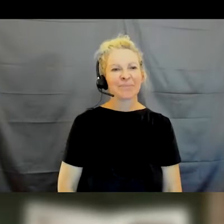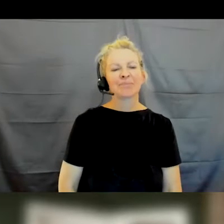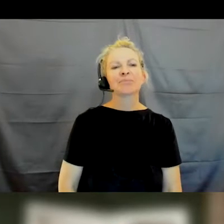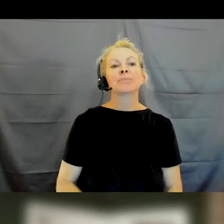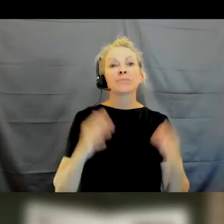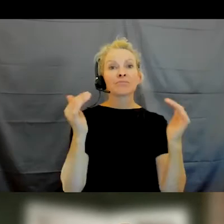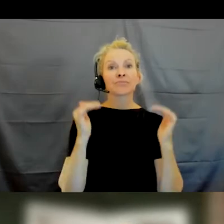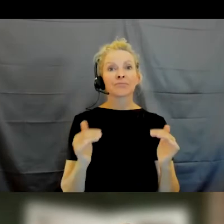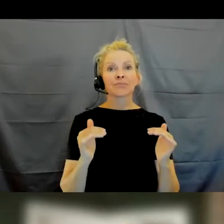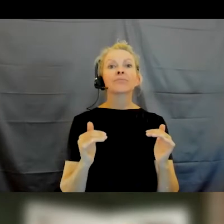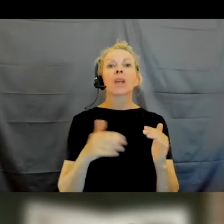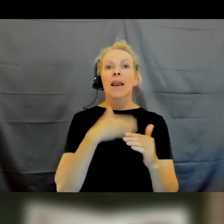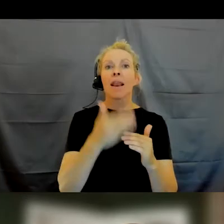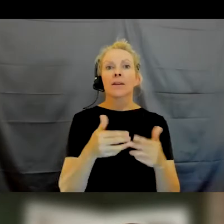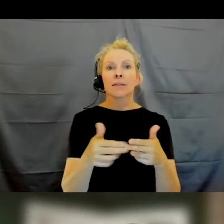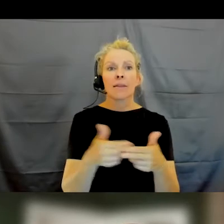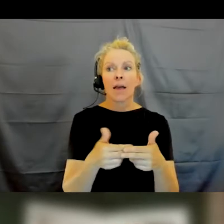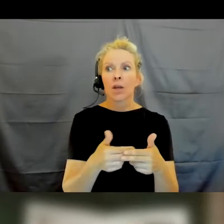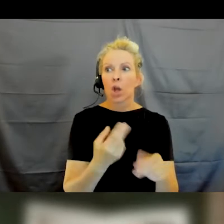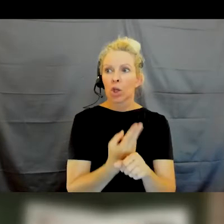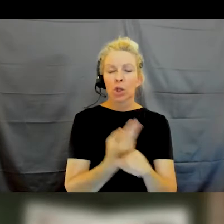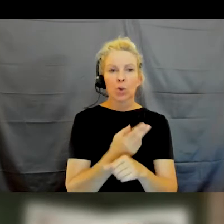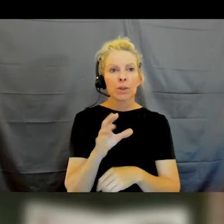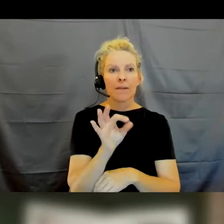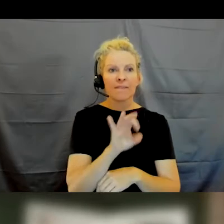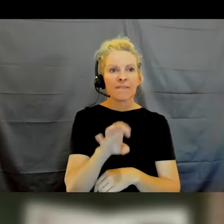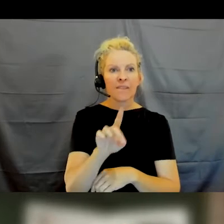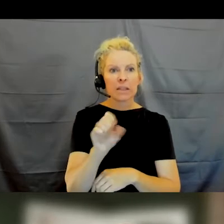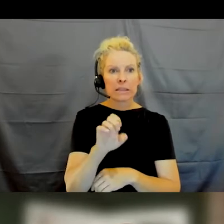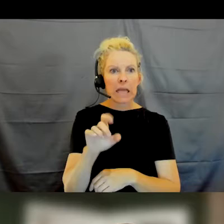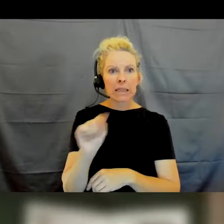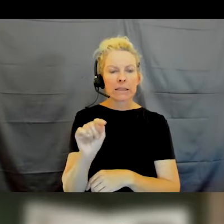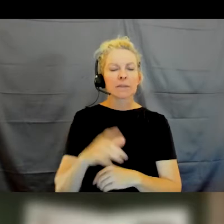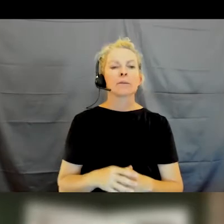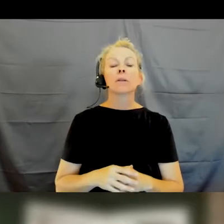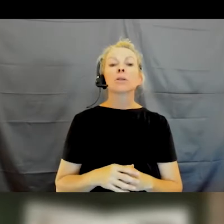is one that might be new information to folks out here but a semantic field set element with